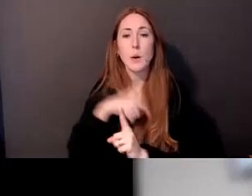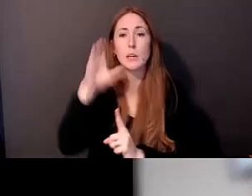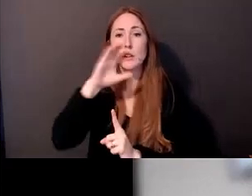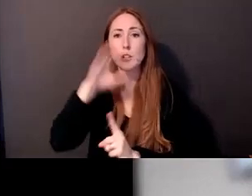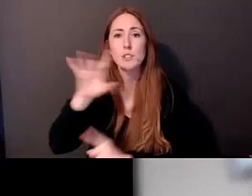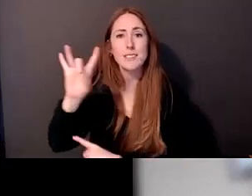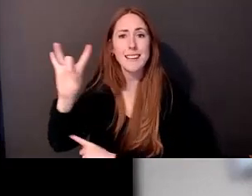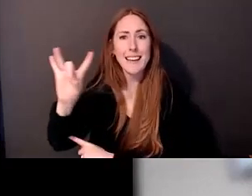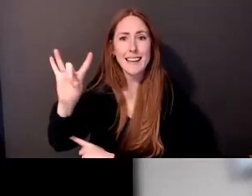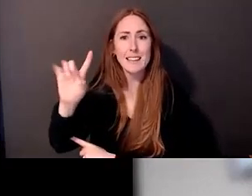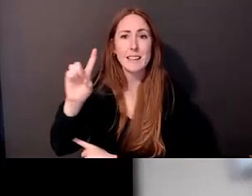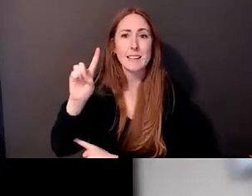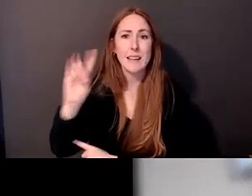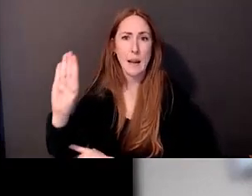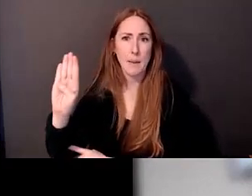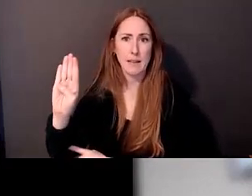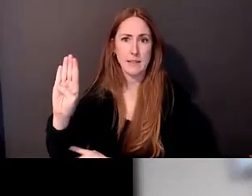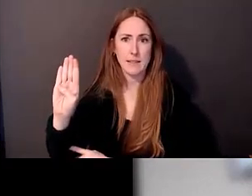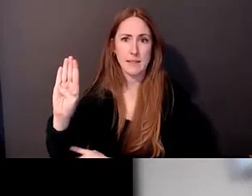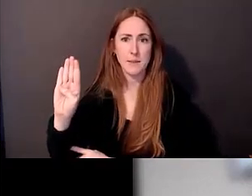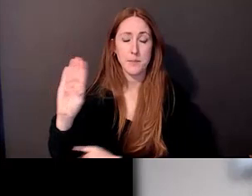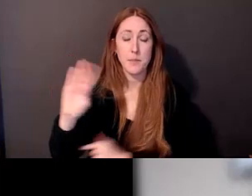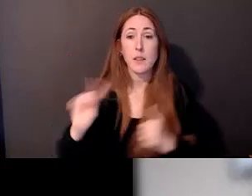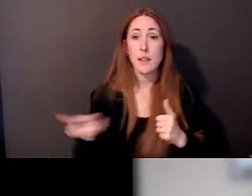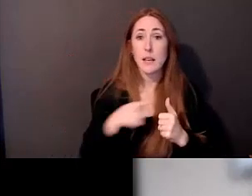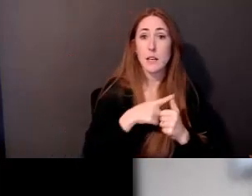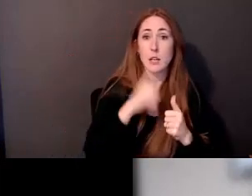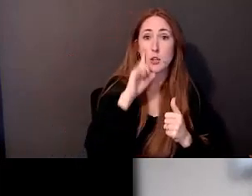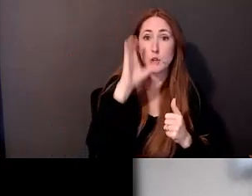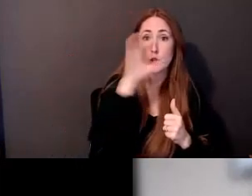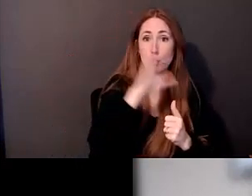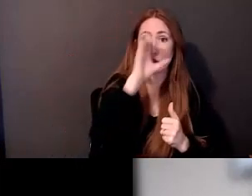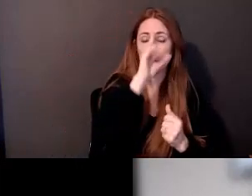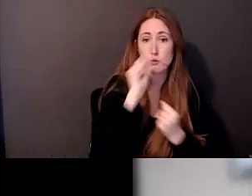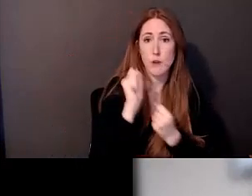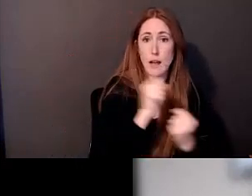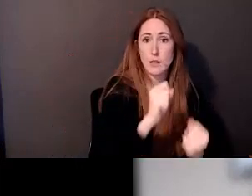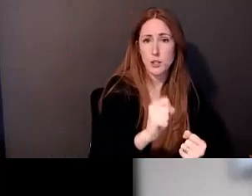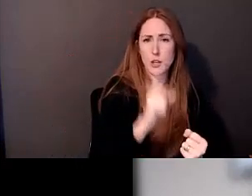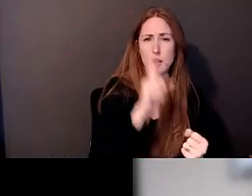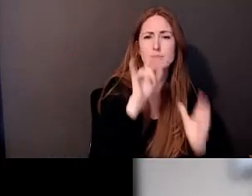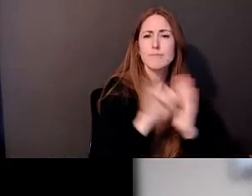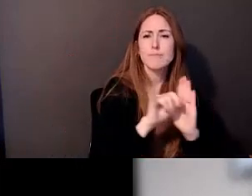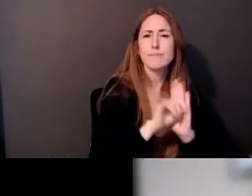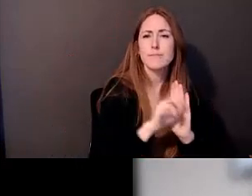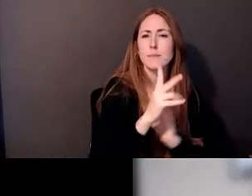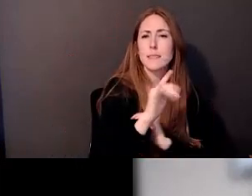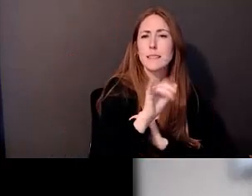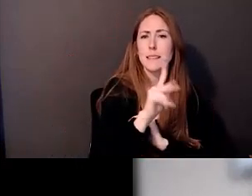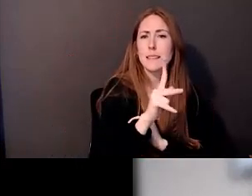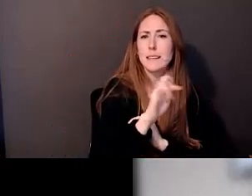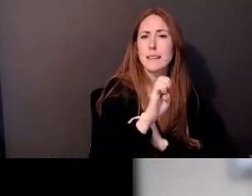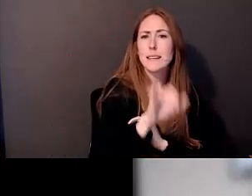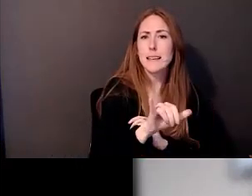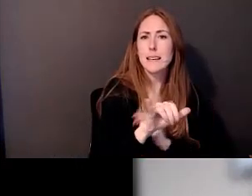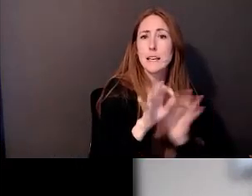We used an initial search strategy to identify key terms and to conduct an initial survey of the evidence.